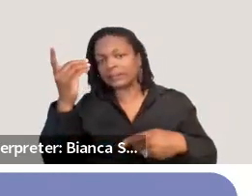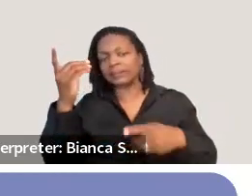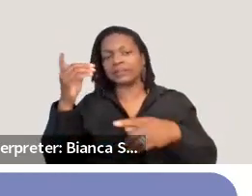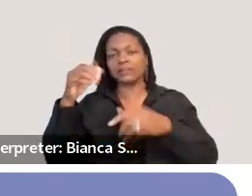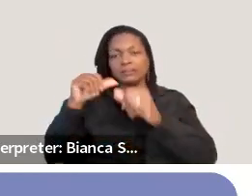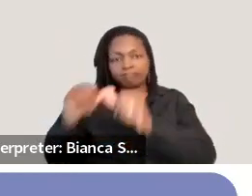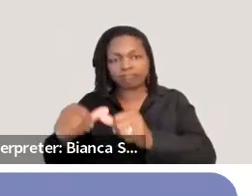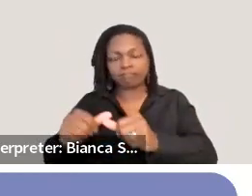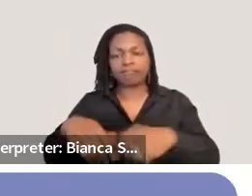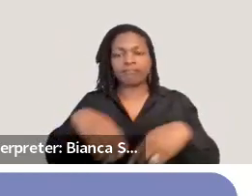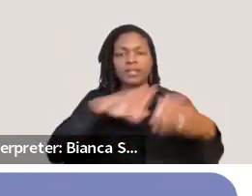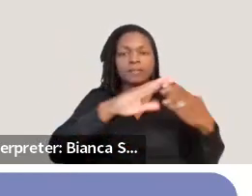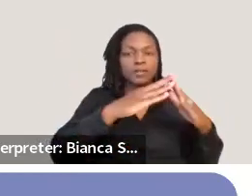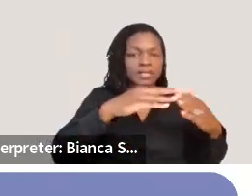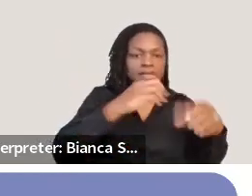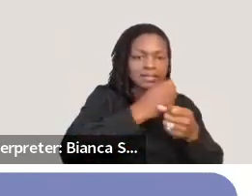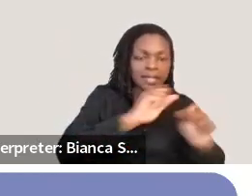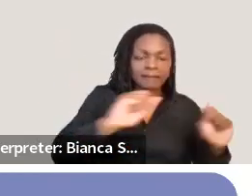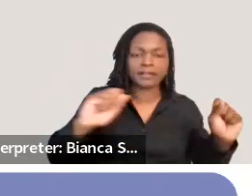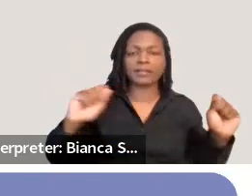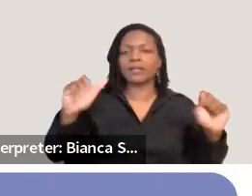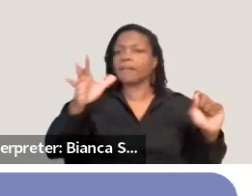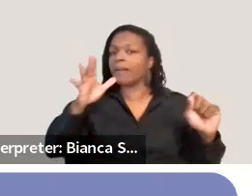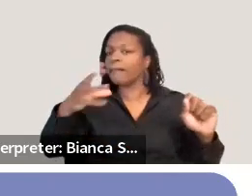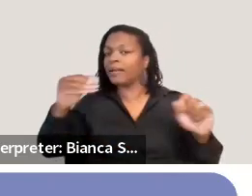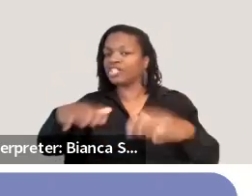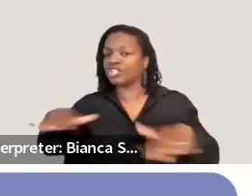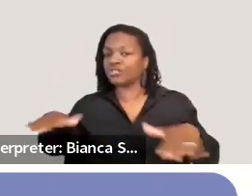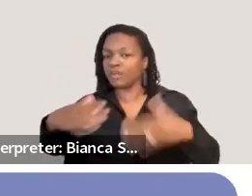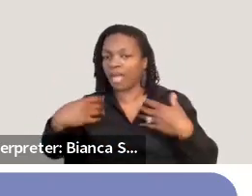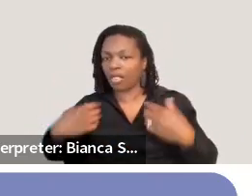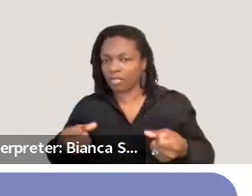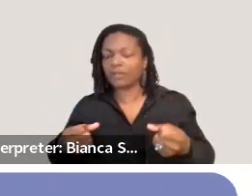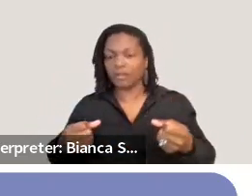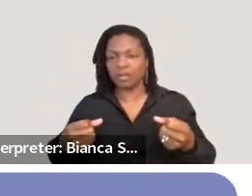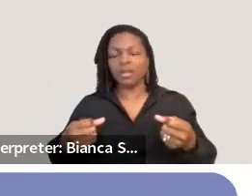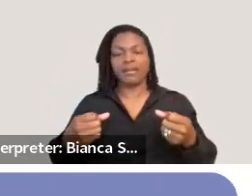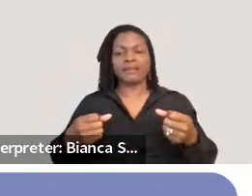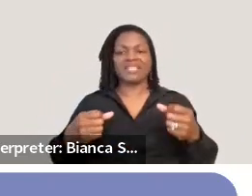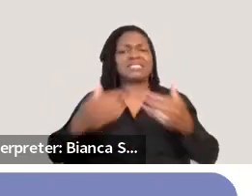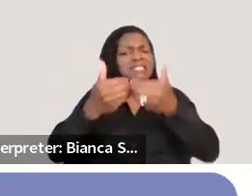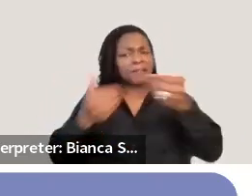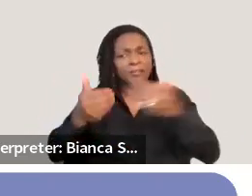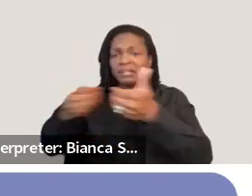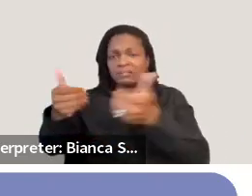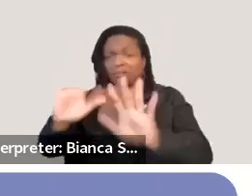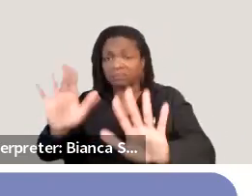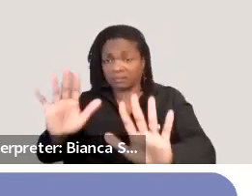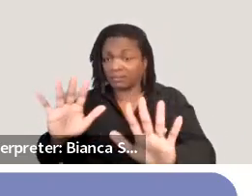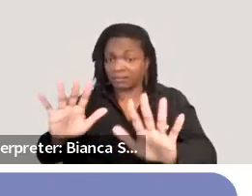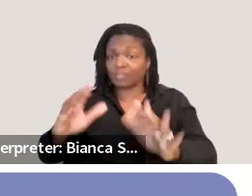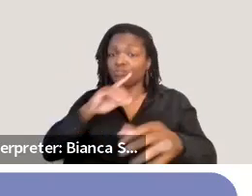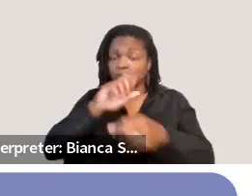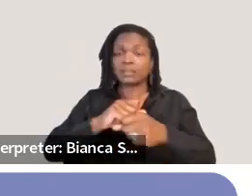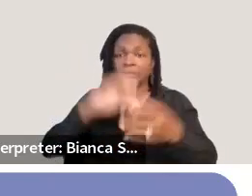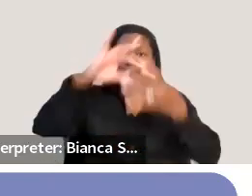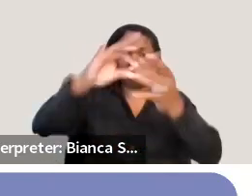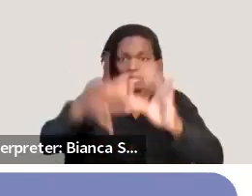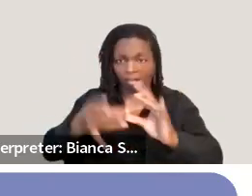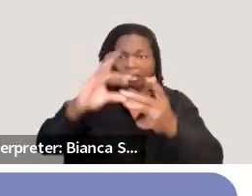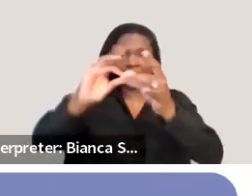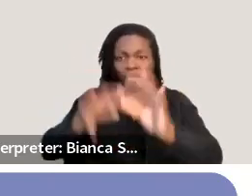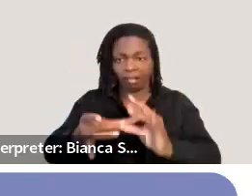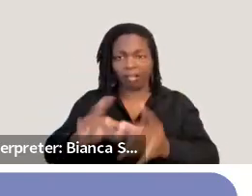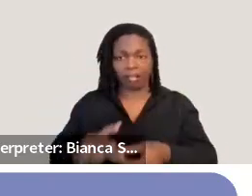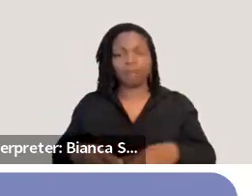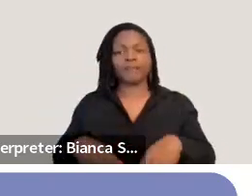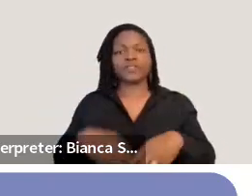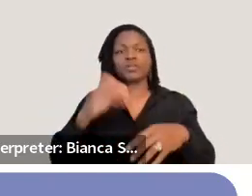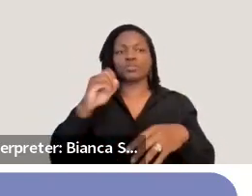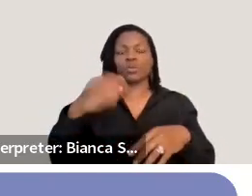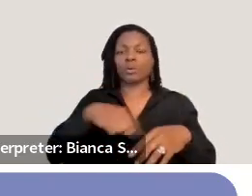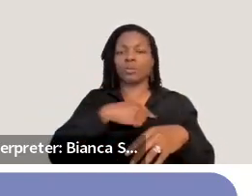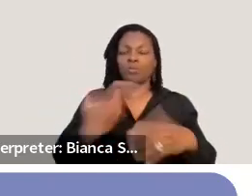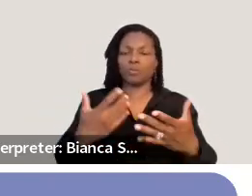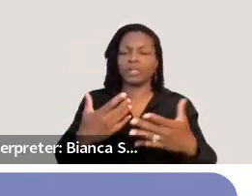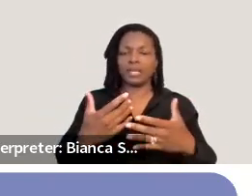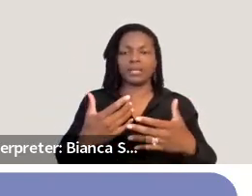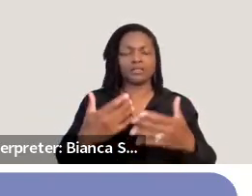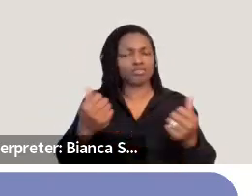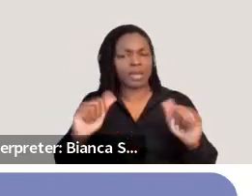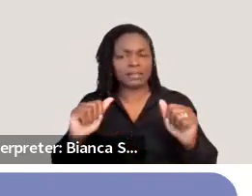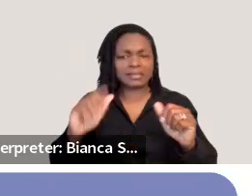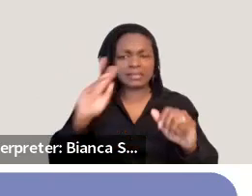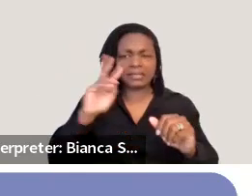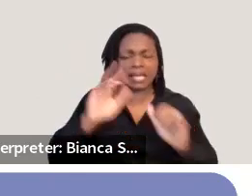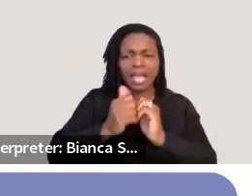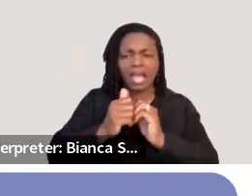We present these recognizing they're very much interrelated and we crafted them to be broad by design to allow for specific goals and strategies to be determined as we move through implementing the ship over the coming months.